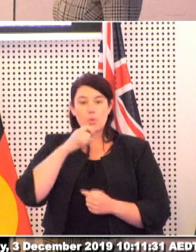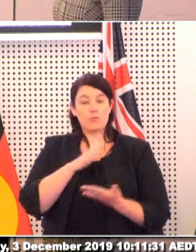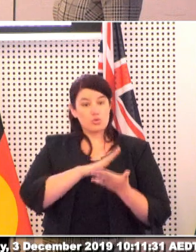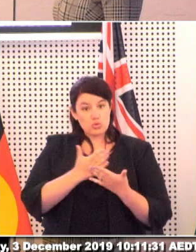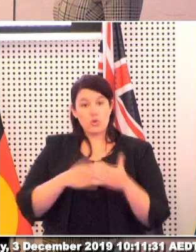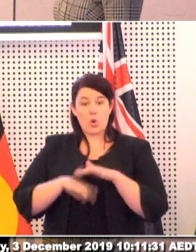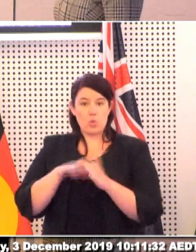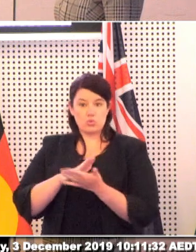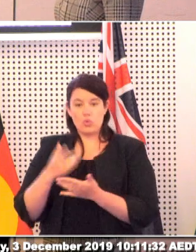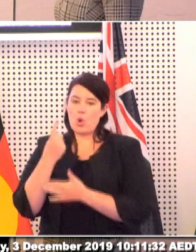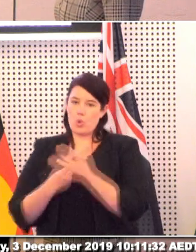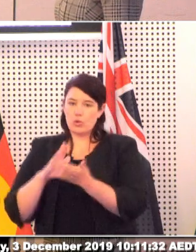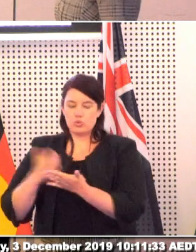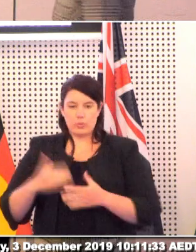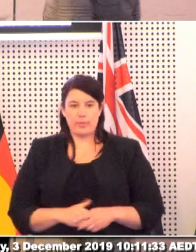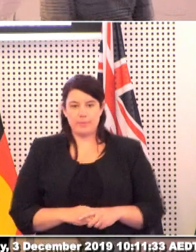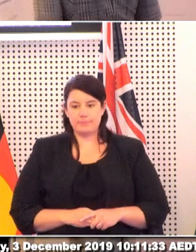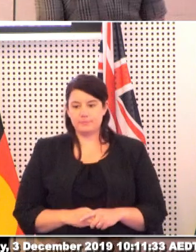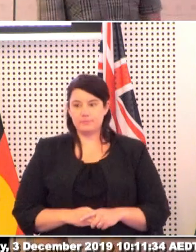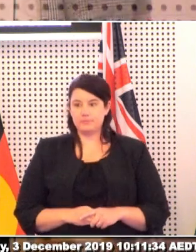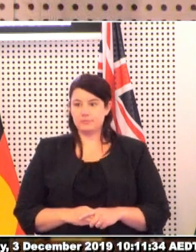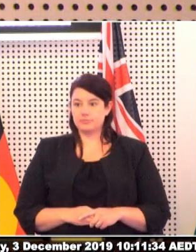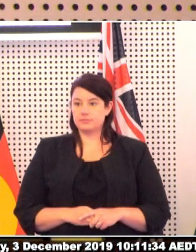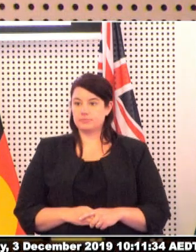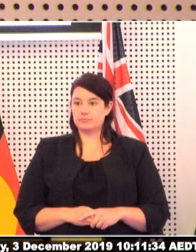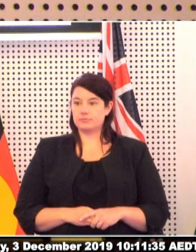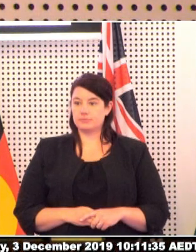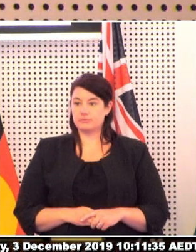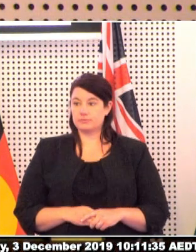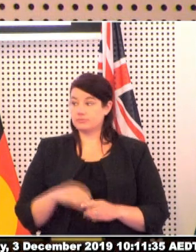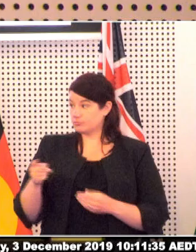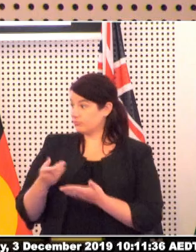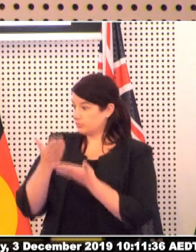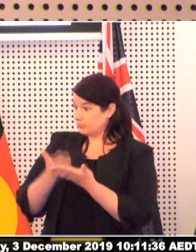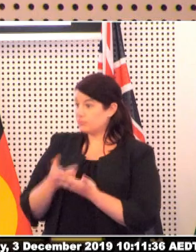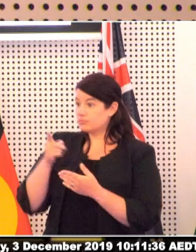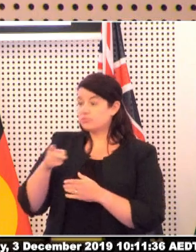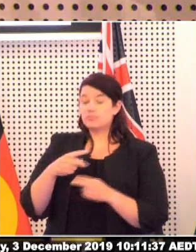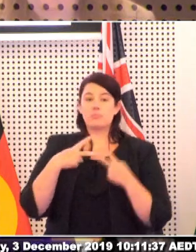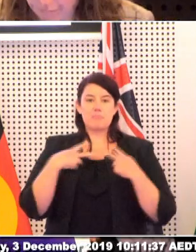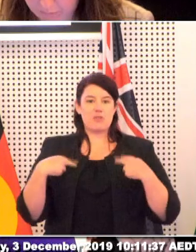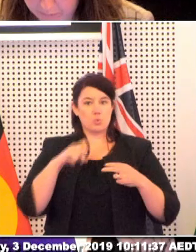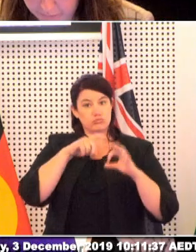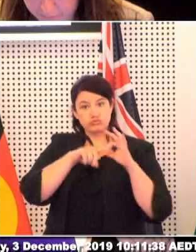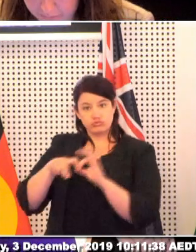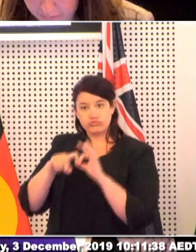the whole truth and nothing but the truth. Thank you, Dr Wiesel. Please sit down and Mr Fraser will now ask you some questions. Thank you.